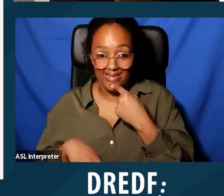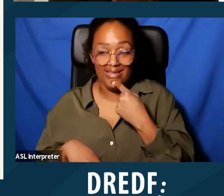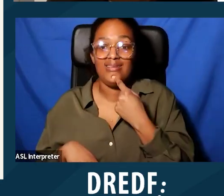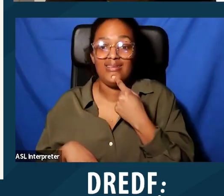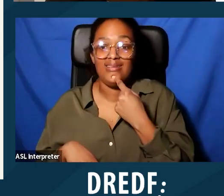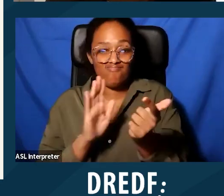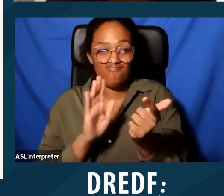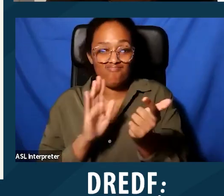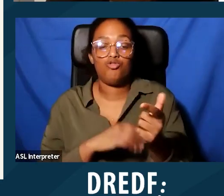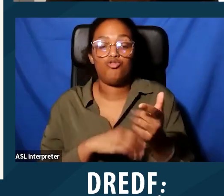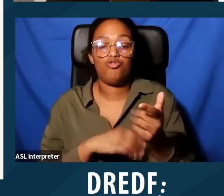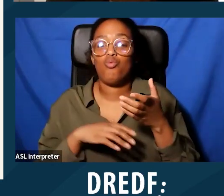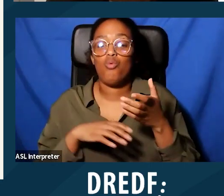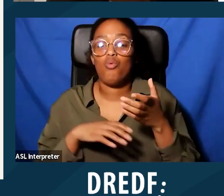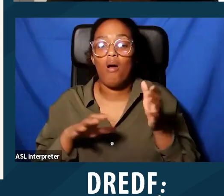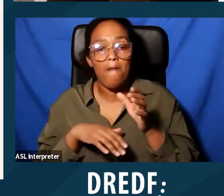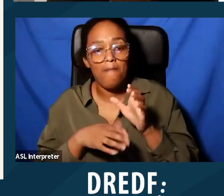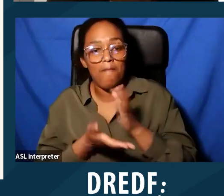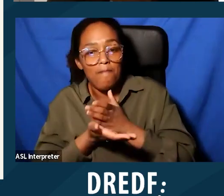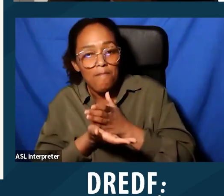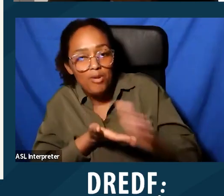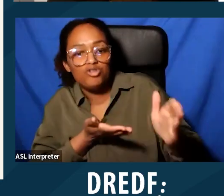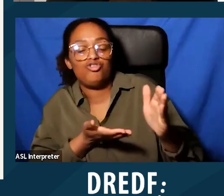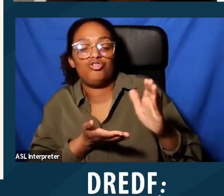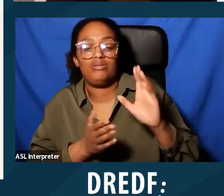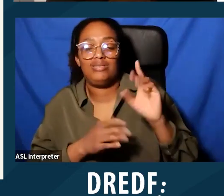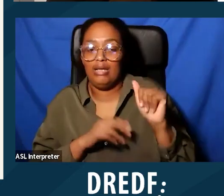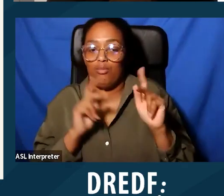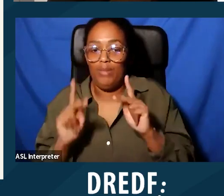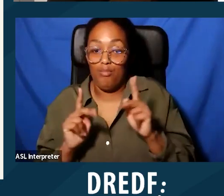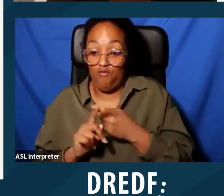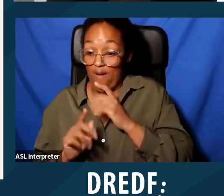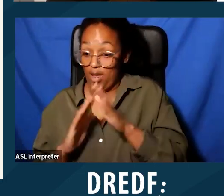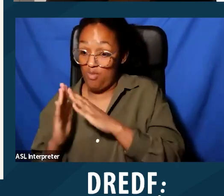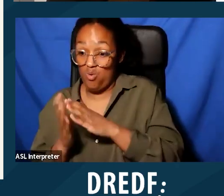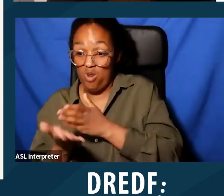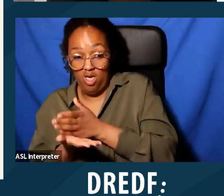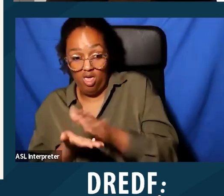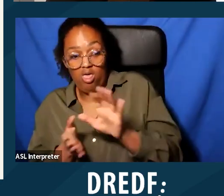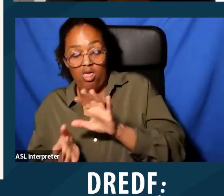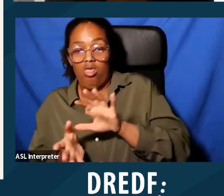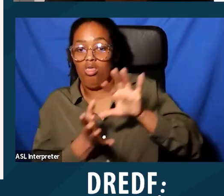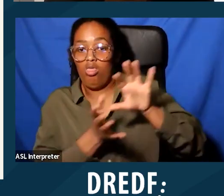that says "nine states say it is lawful to push people ‑‑ push disabled people from the community